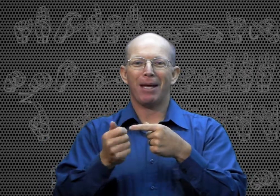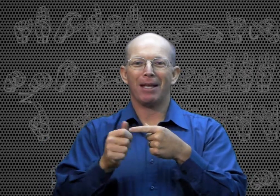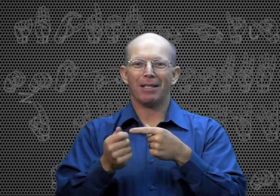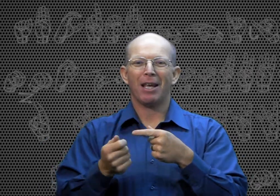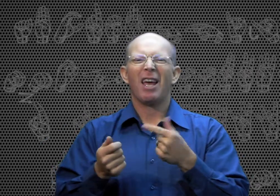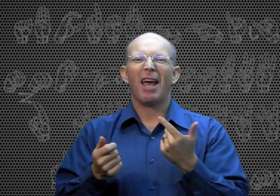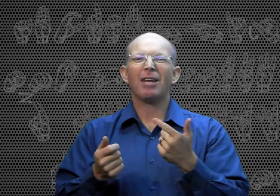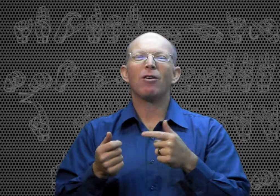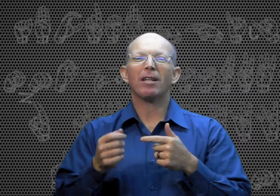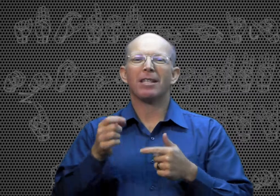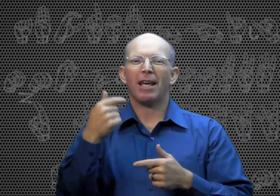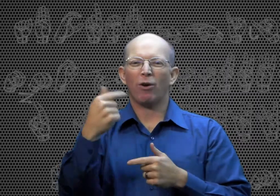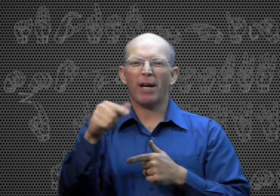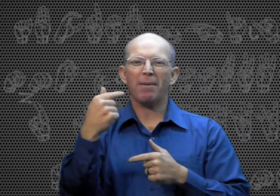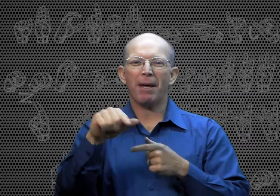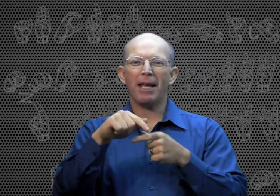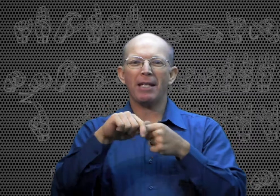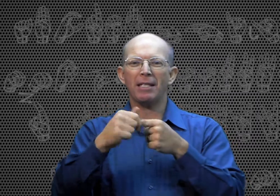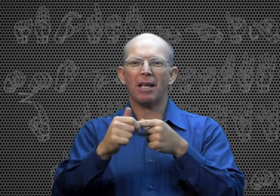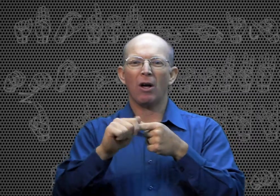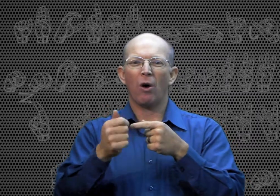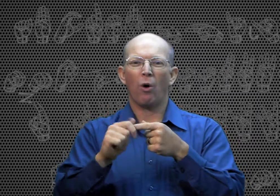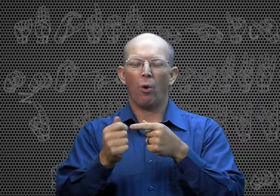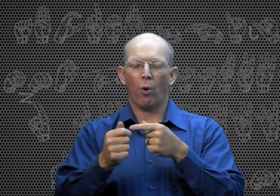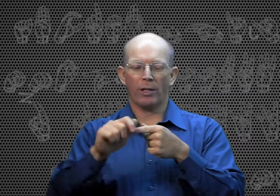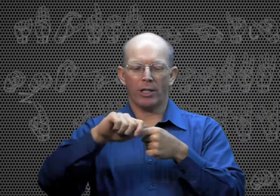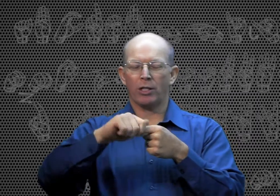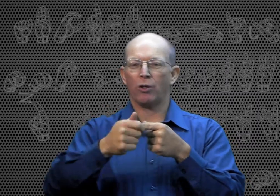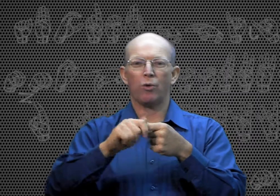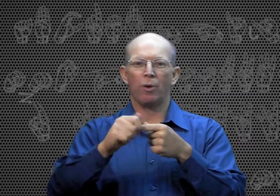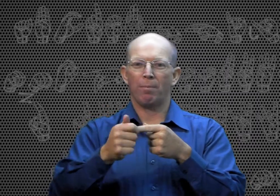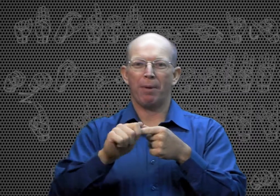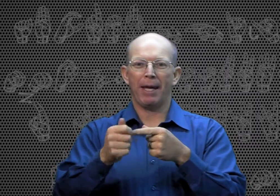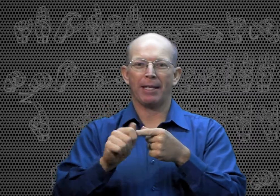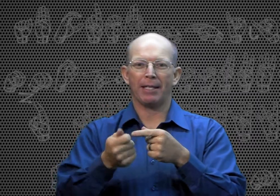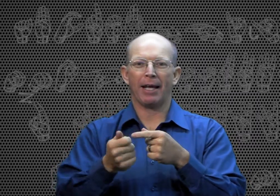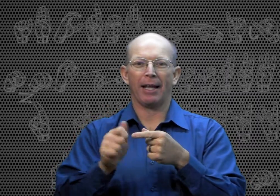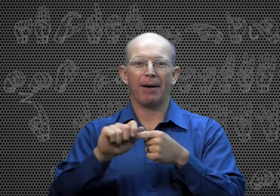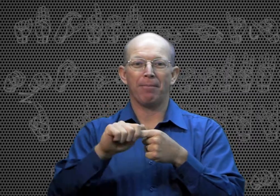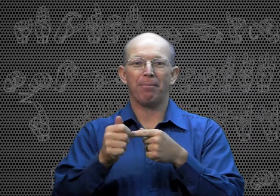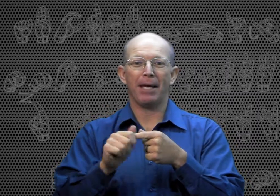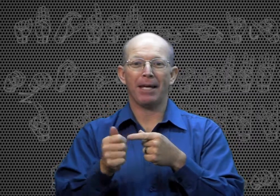BEANS. And you can say GREEN BEANS or just do BEANS like that.